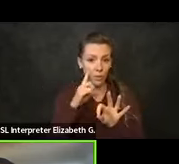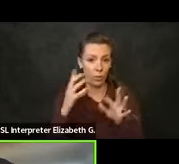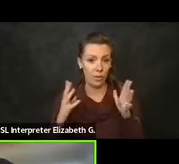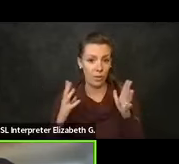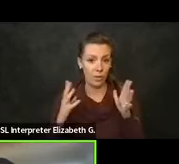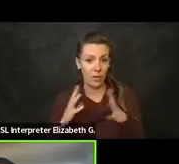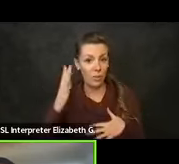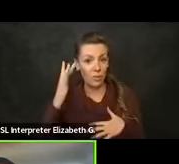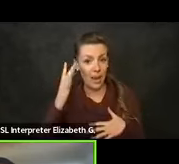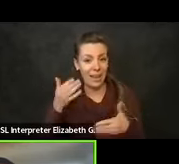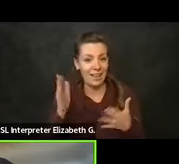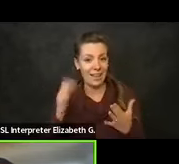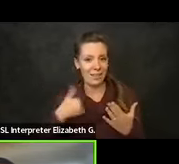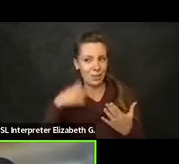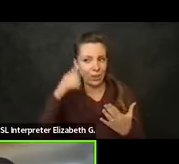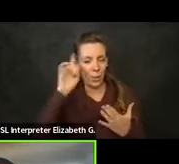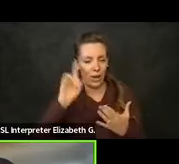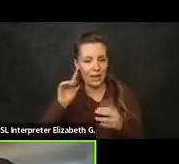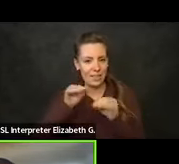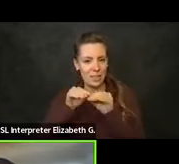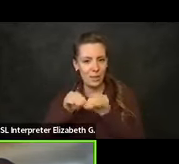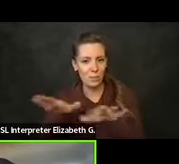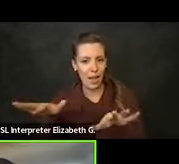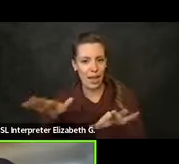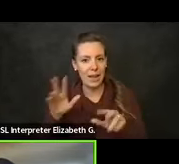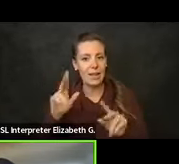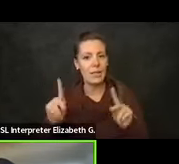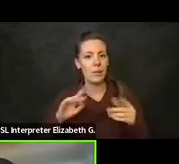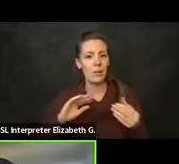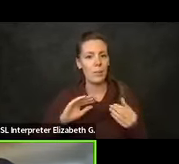where the virus is spreading, people are now becoming more familiar with the at